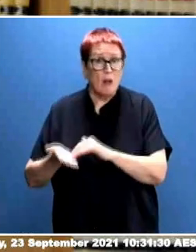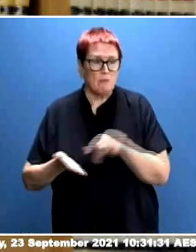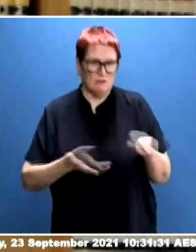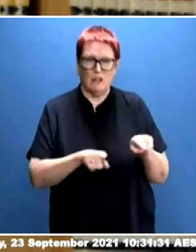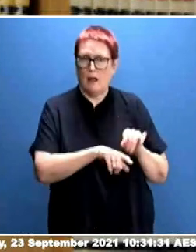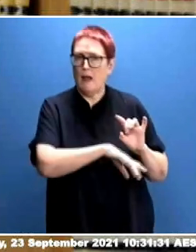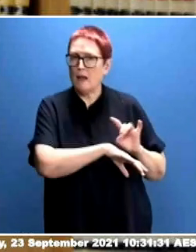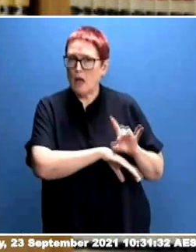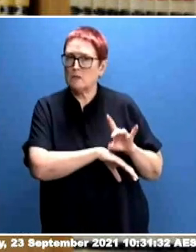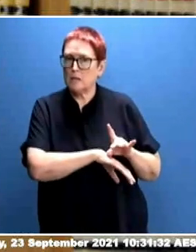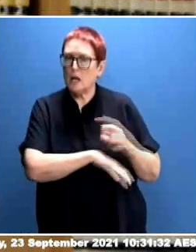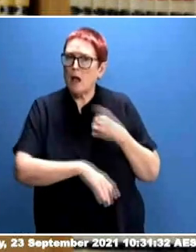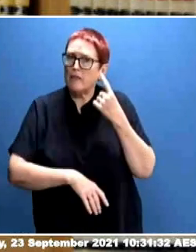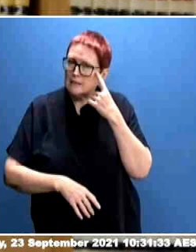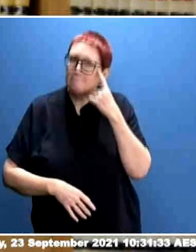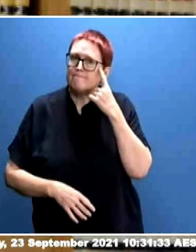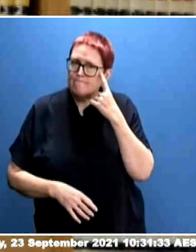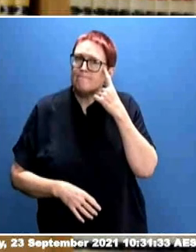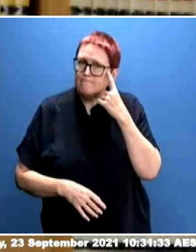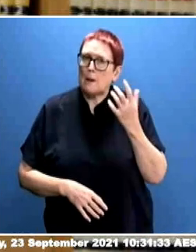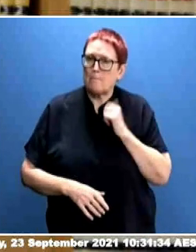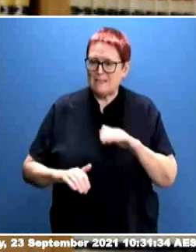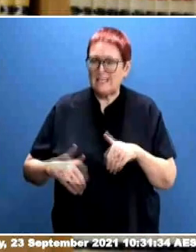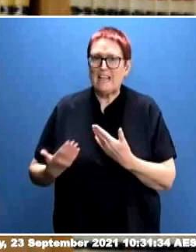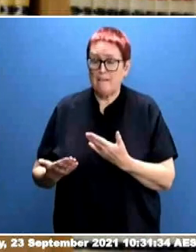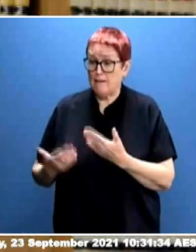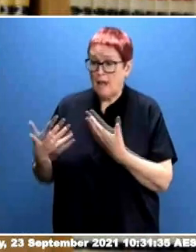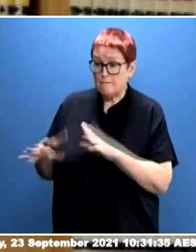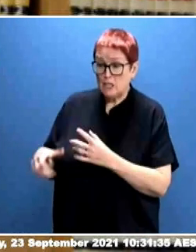that we would also need the child to be receiving outside of Secure Care